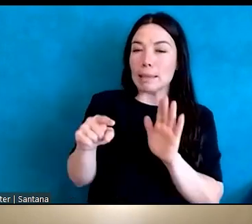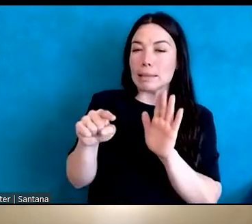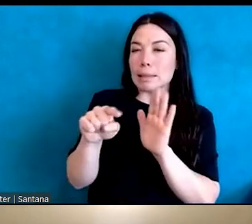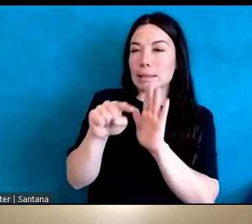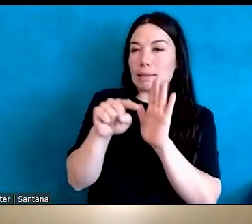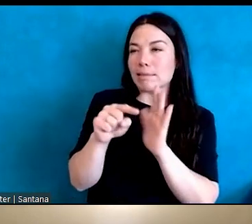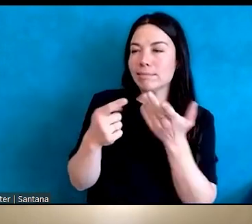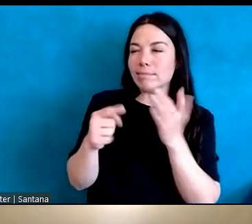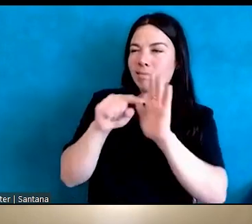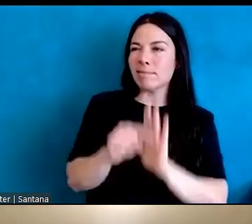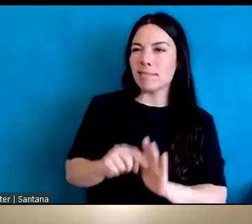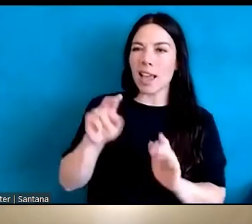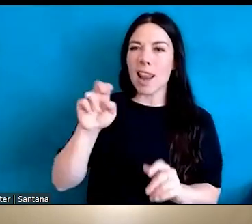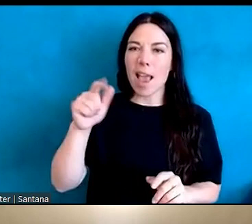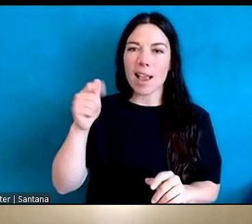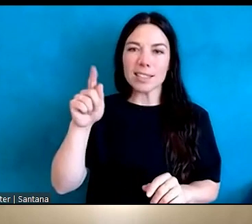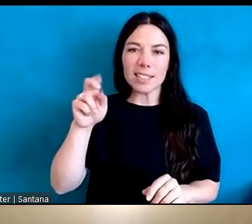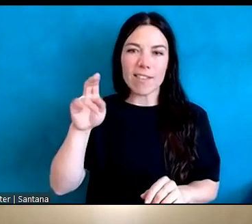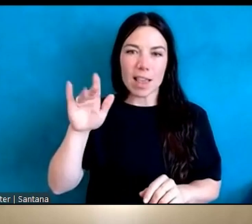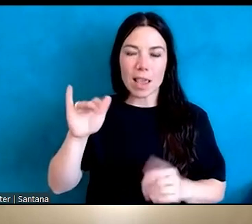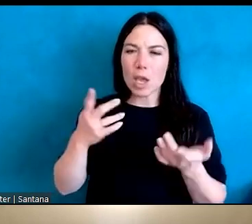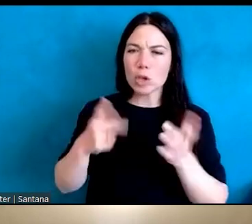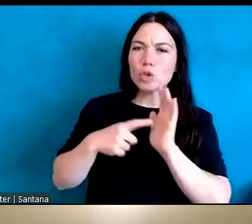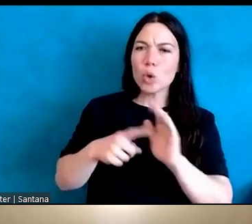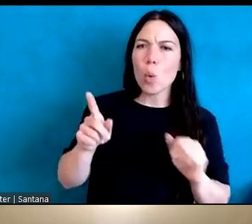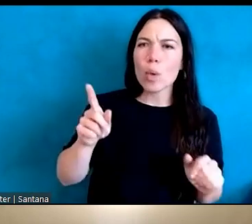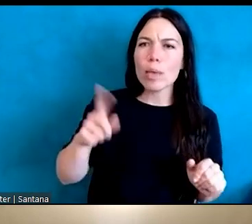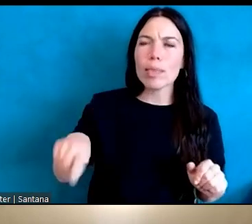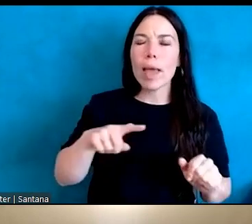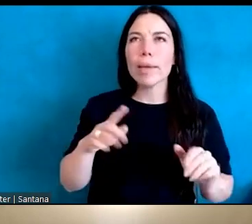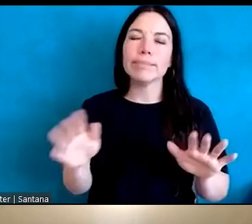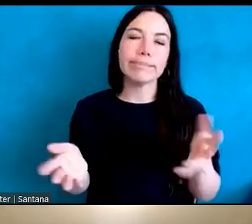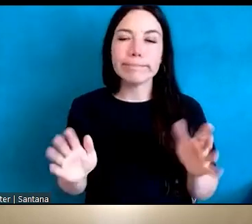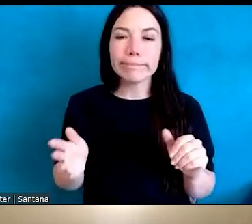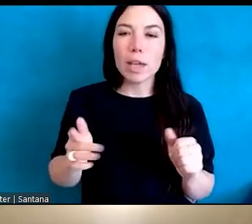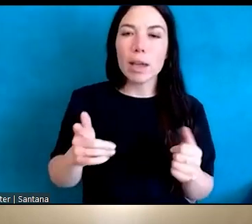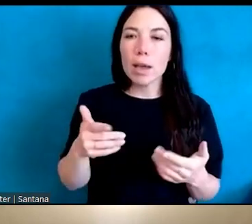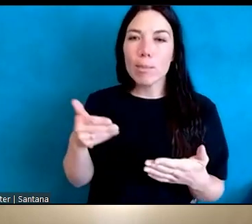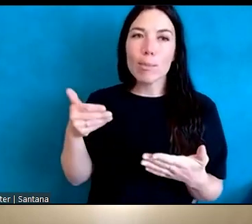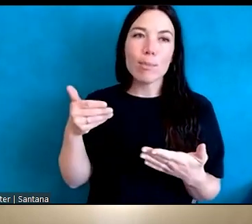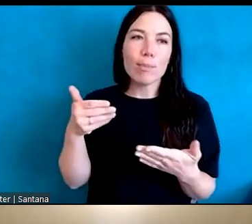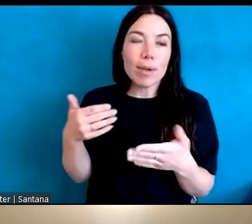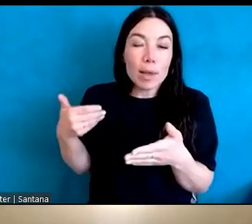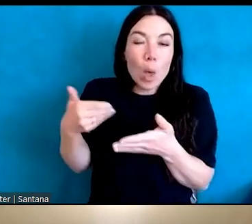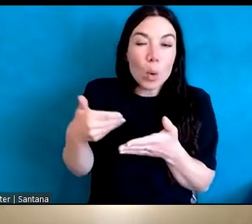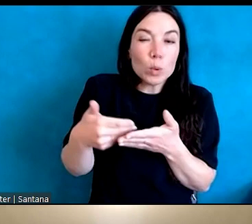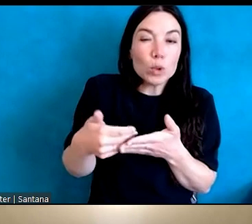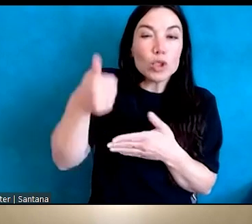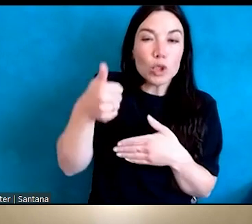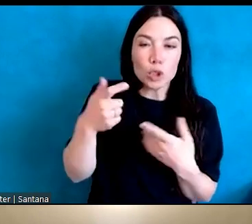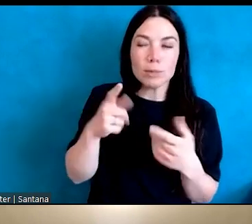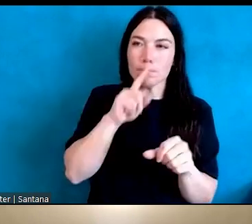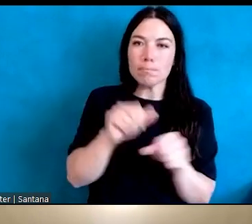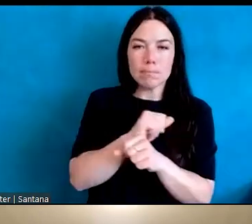indicating that they were moving towards being able to segment the full words from running speech.